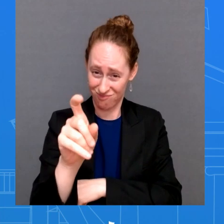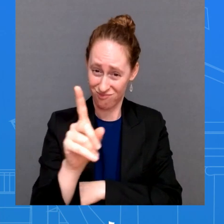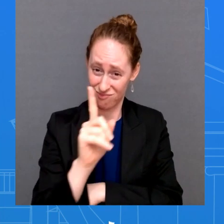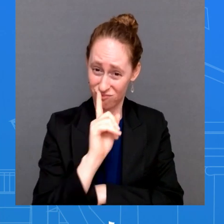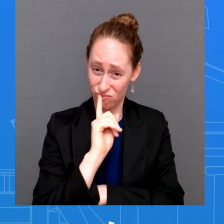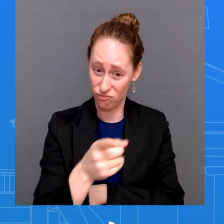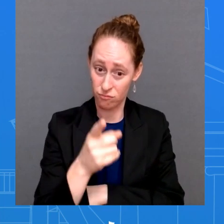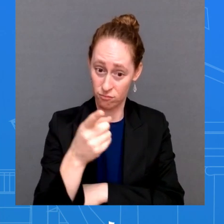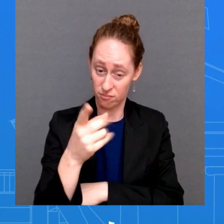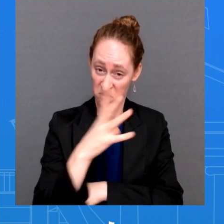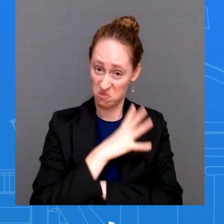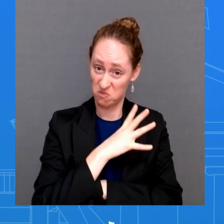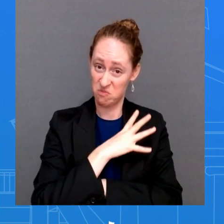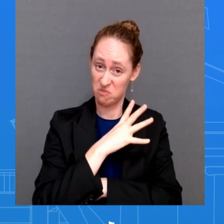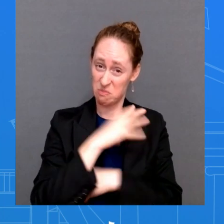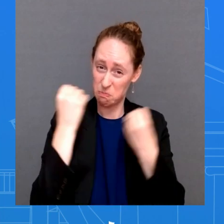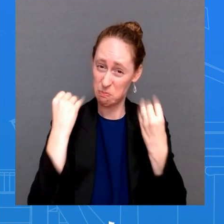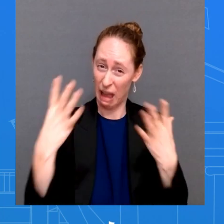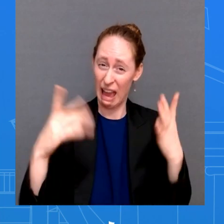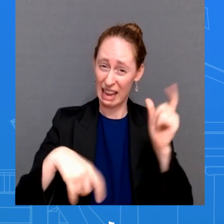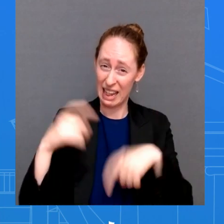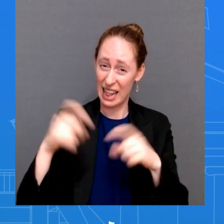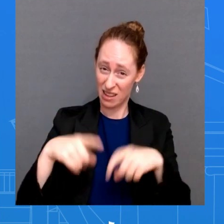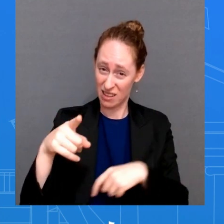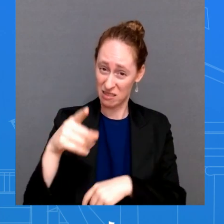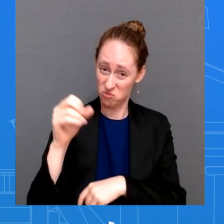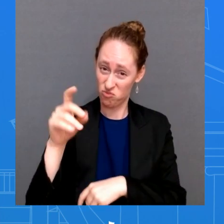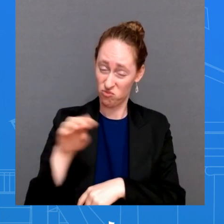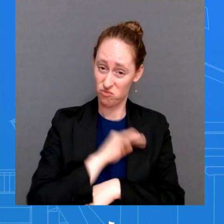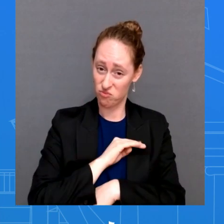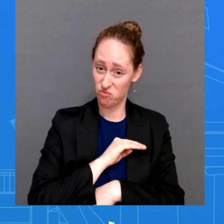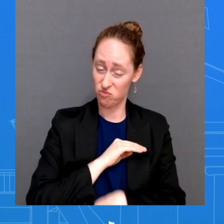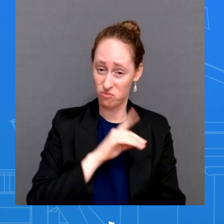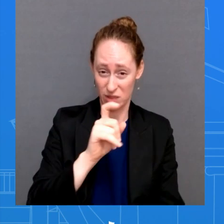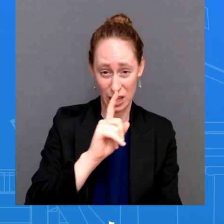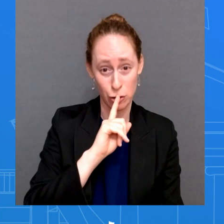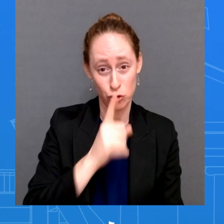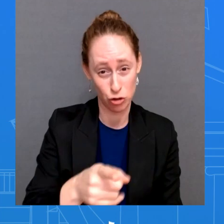what he wanted out of the visit to Saudi Arabia? Ms. Jean-Pierre: So, again,